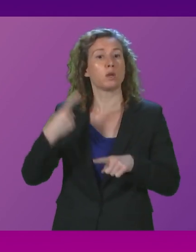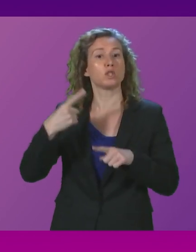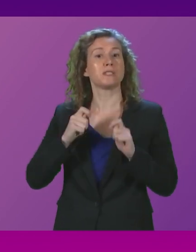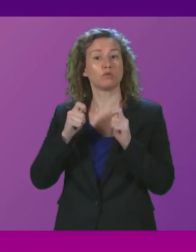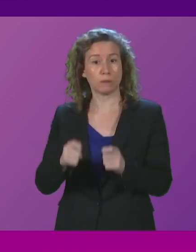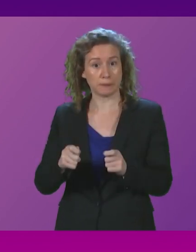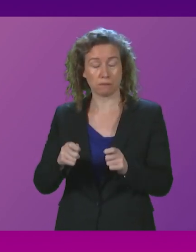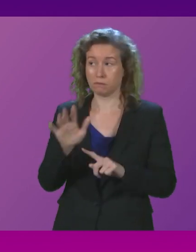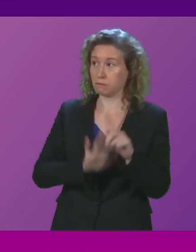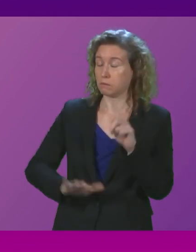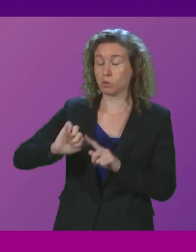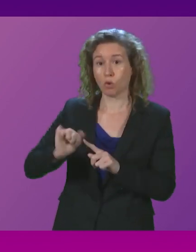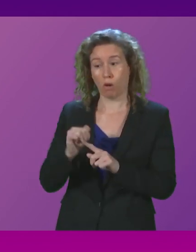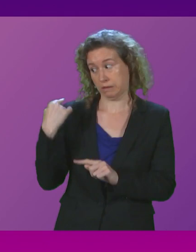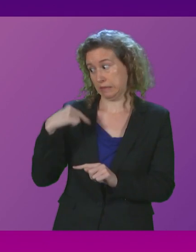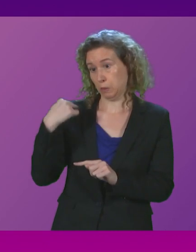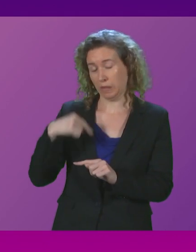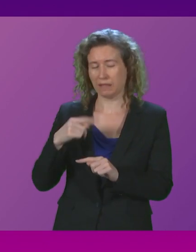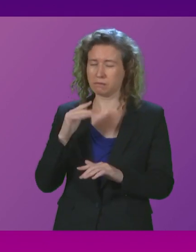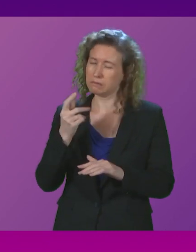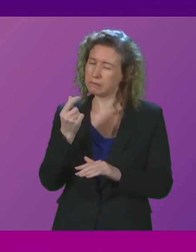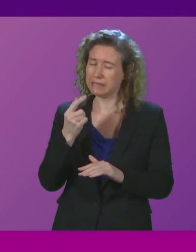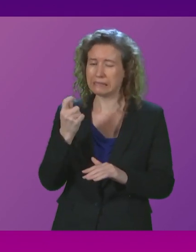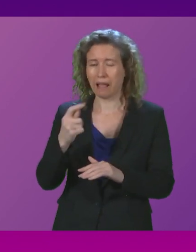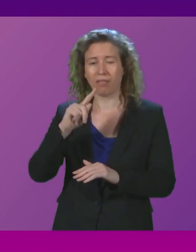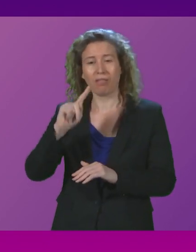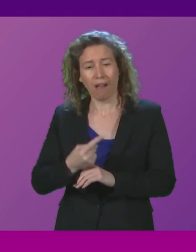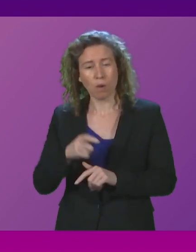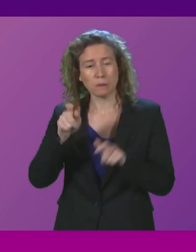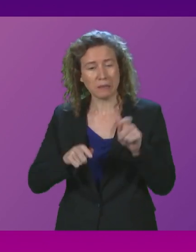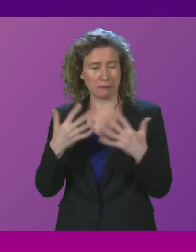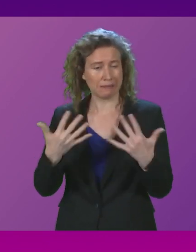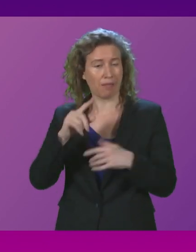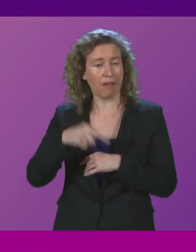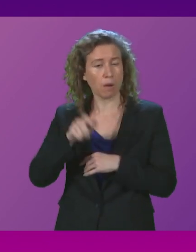In the past week, almost 10,000 people across Scotland waited for more than the target four